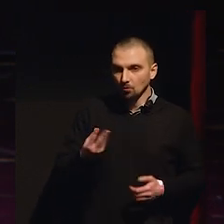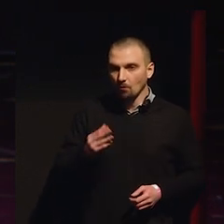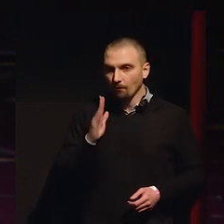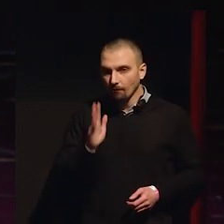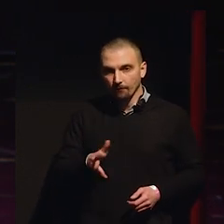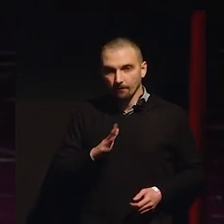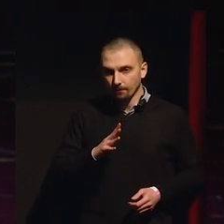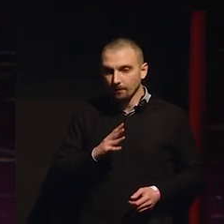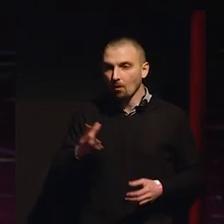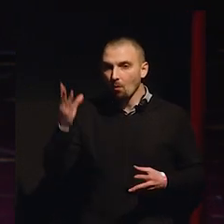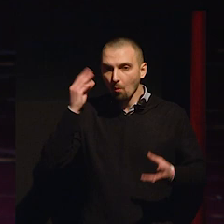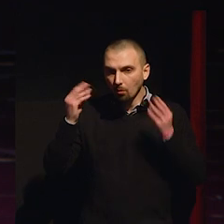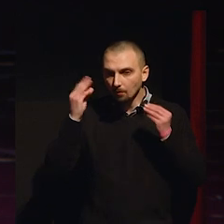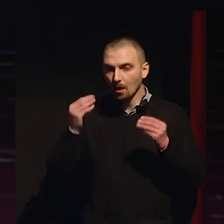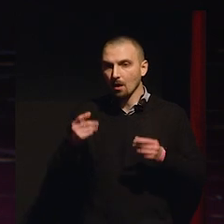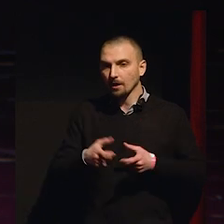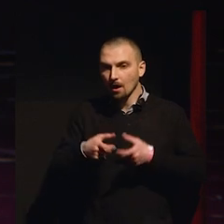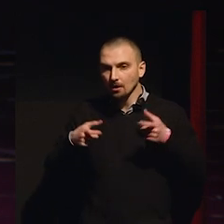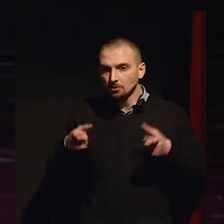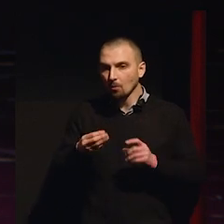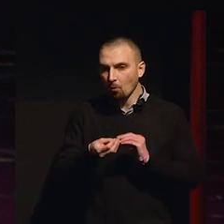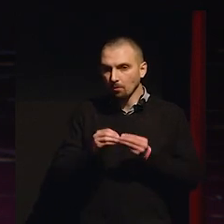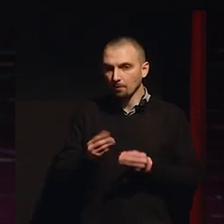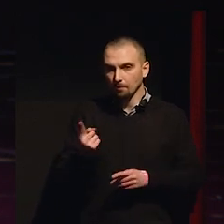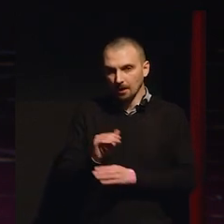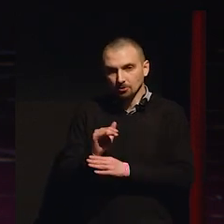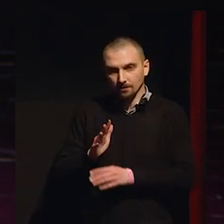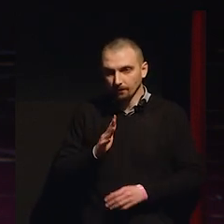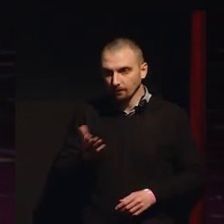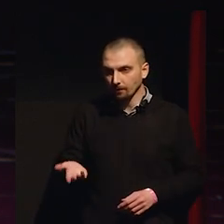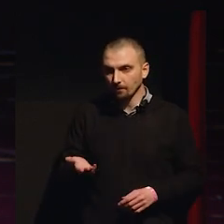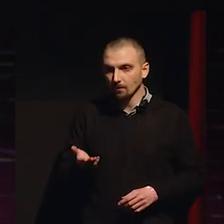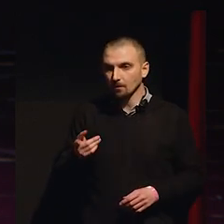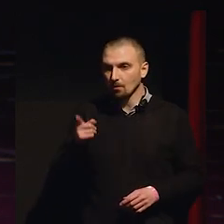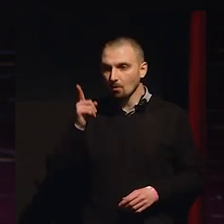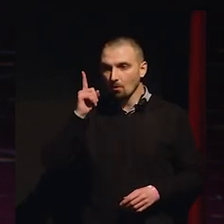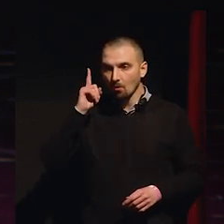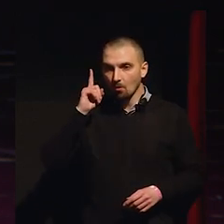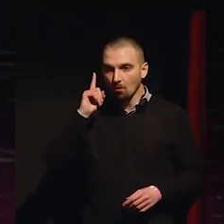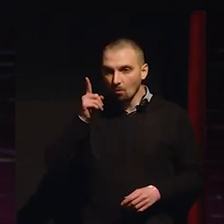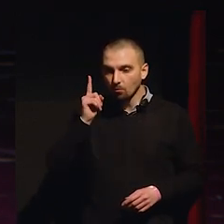when they have learning difficulties, developmental problems, when the teacher says, "show this child to someone",